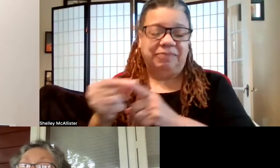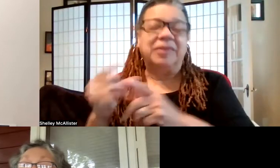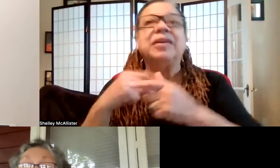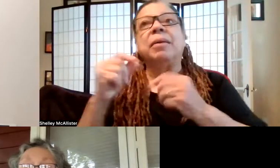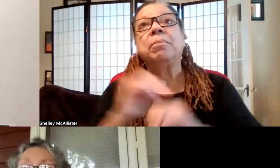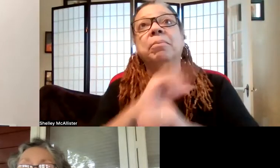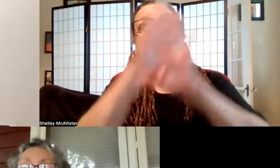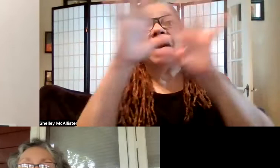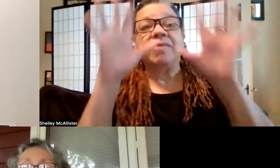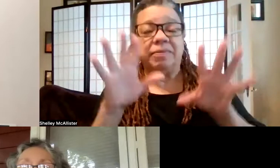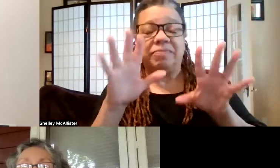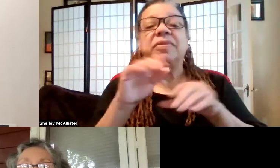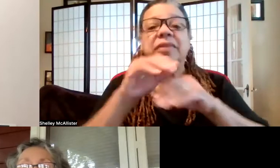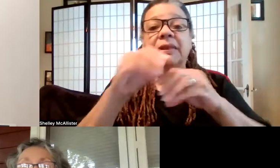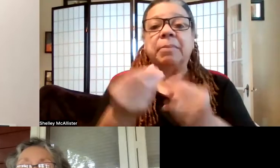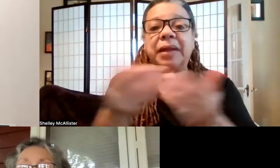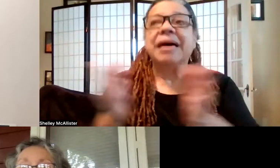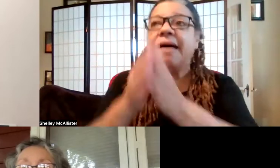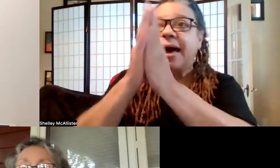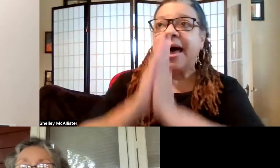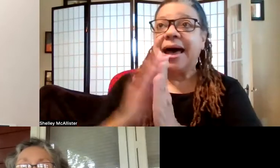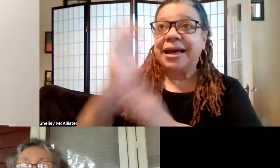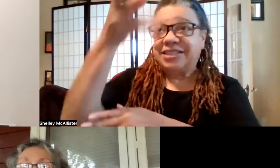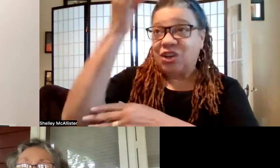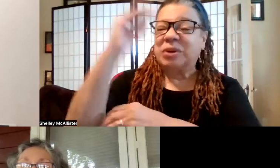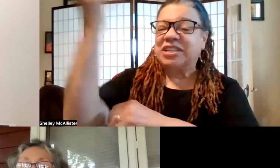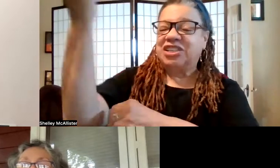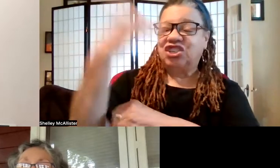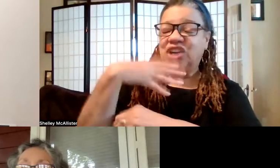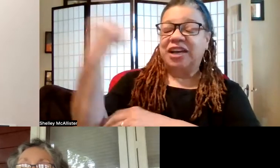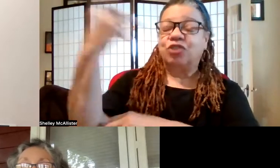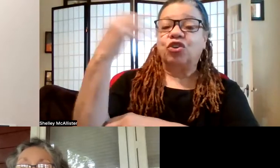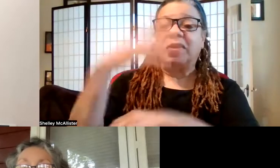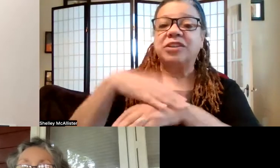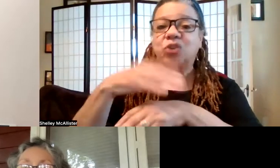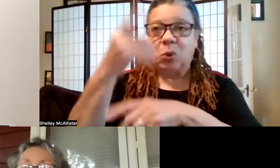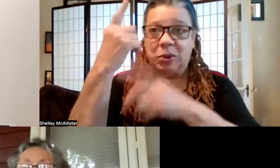and then goes on to ask God shed his grace on us, and crown our good with brotherhood